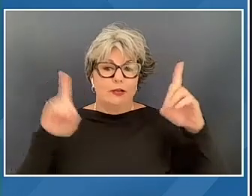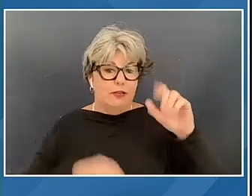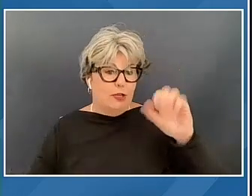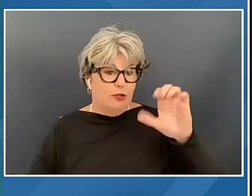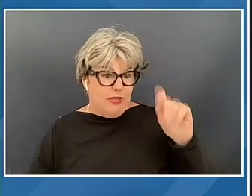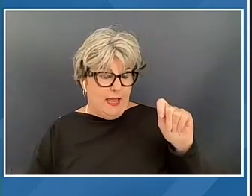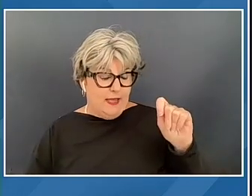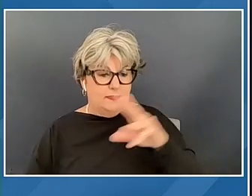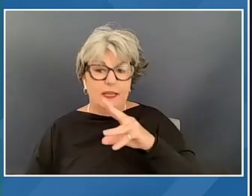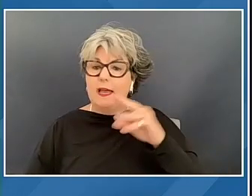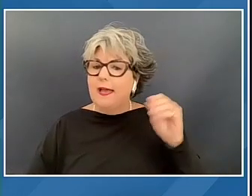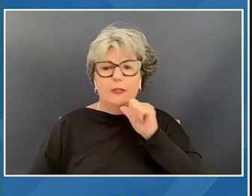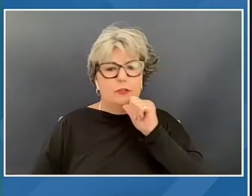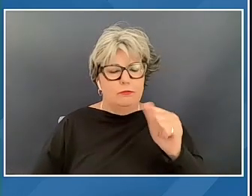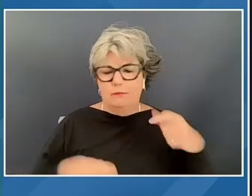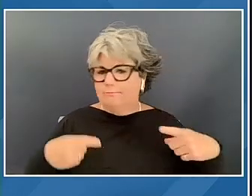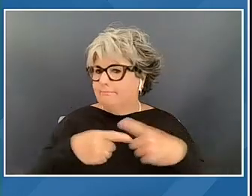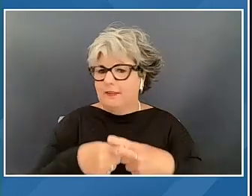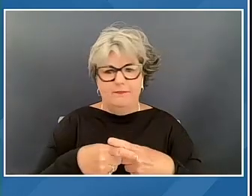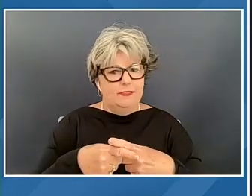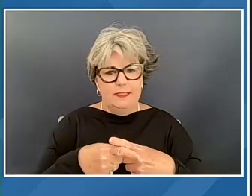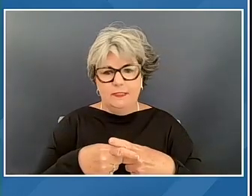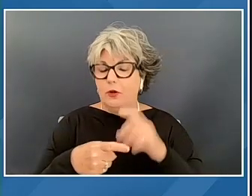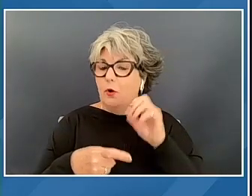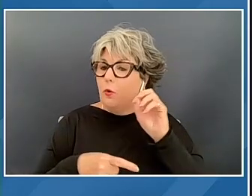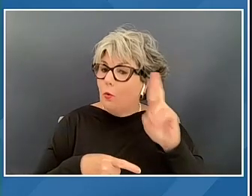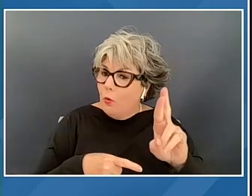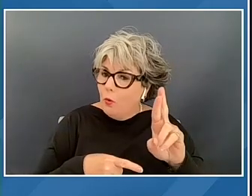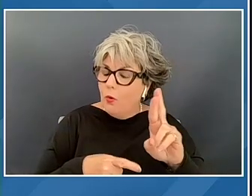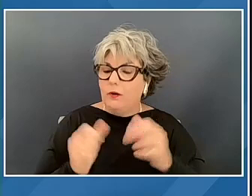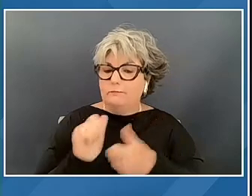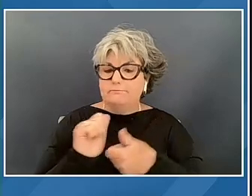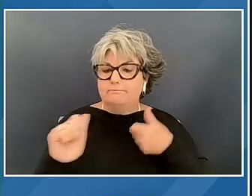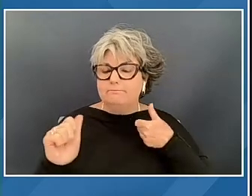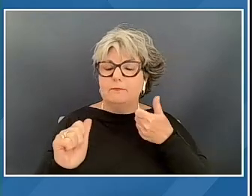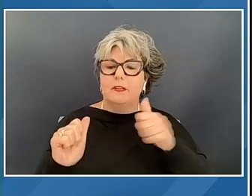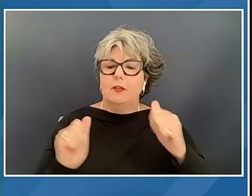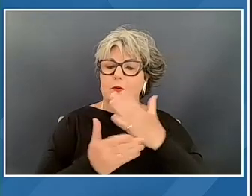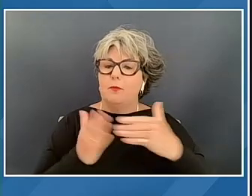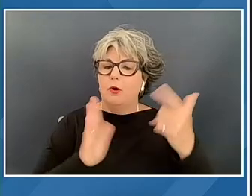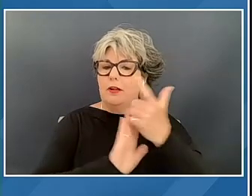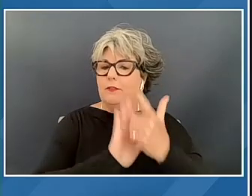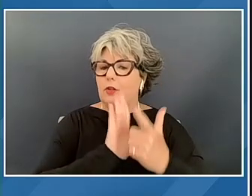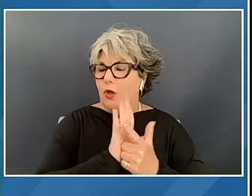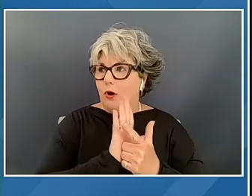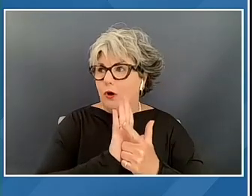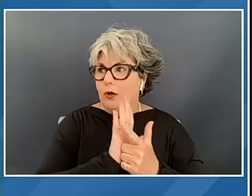not conflict with or obviate other portions of the law. So, just as an example of a policy that